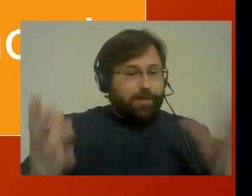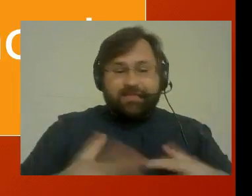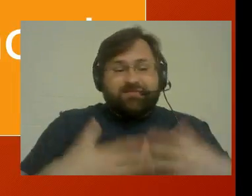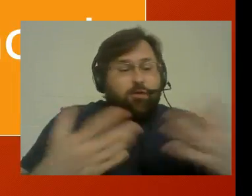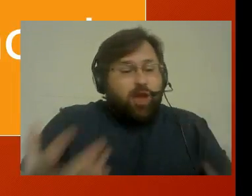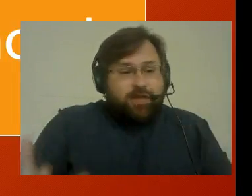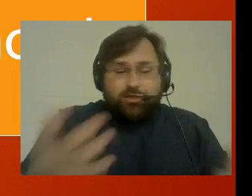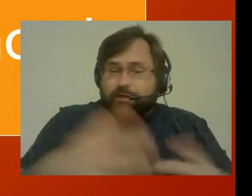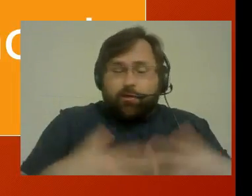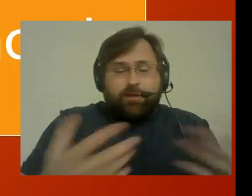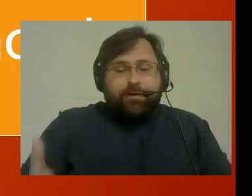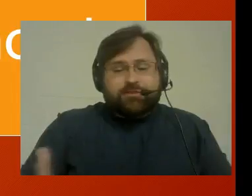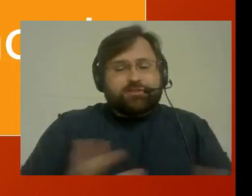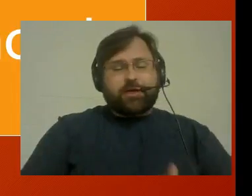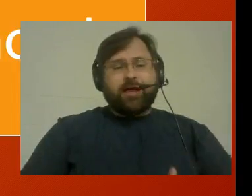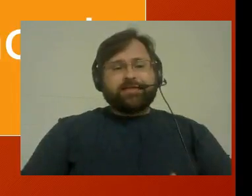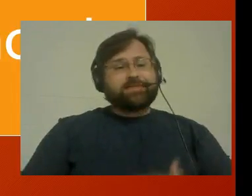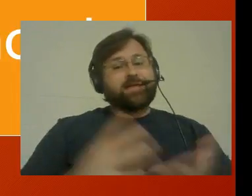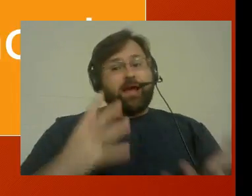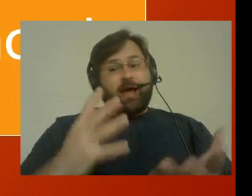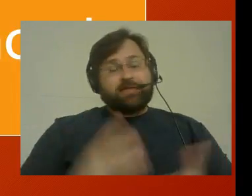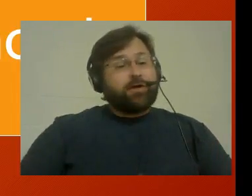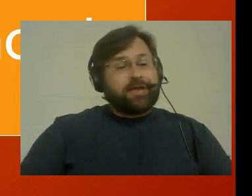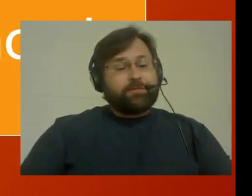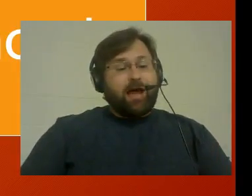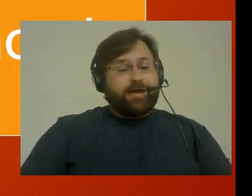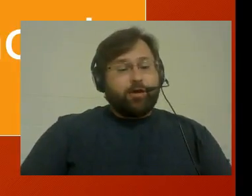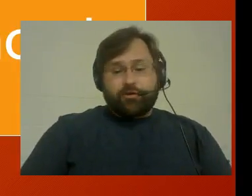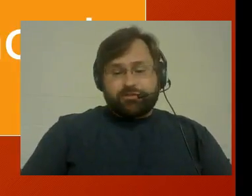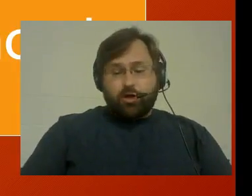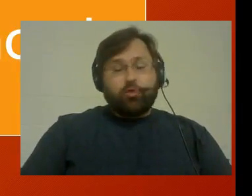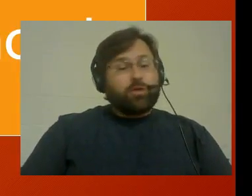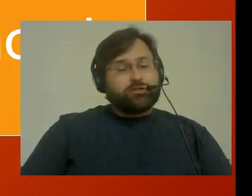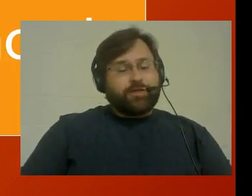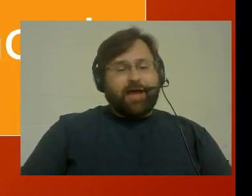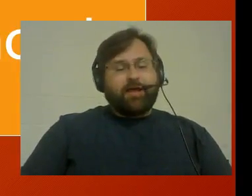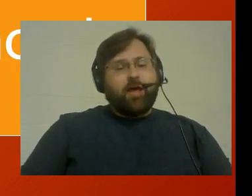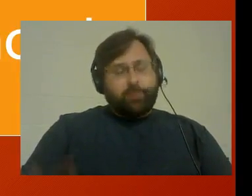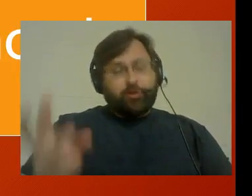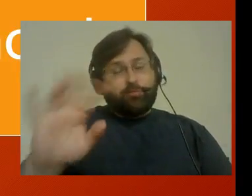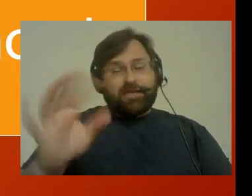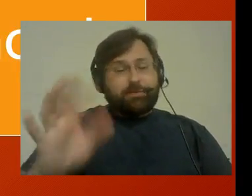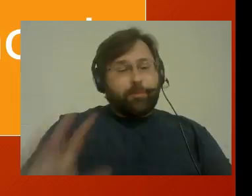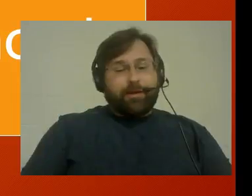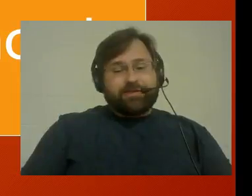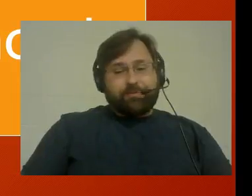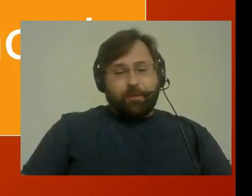or maybe it's phonological and it only appears in a certain context as far as I'm i know there is no research on that but you need to be prepared to see both